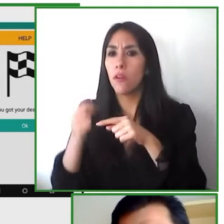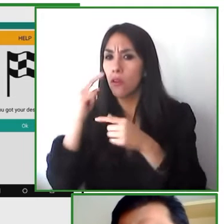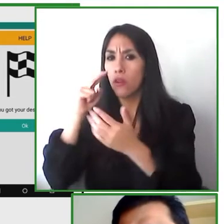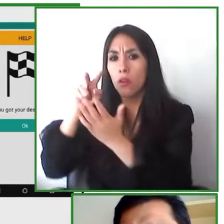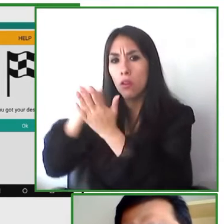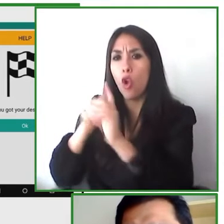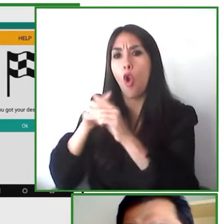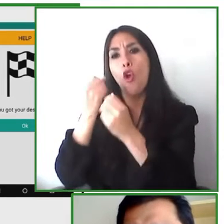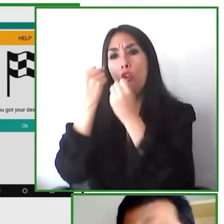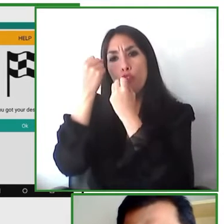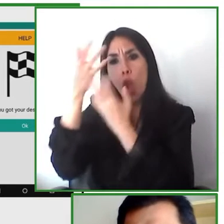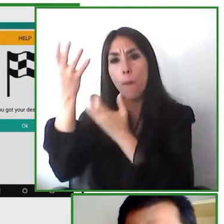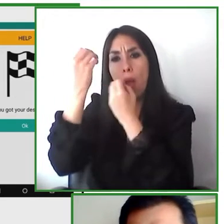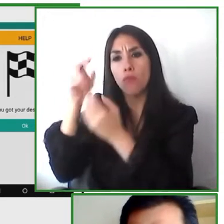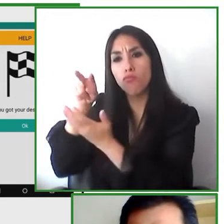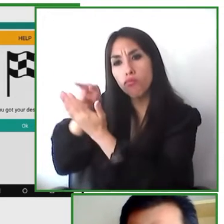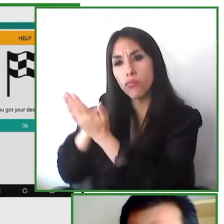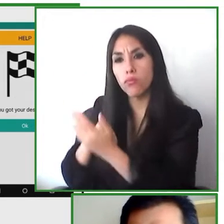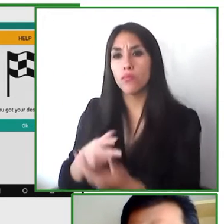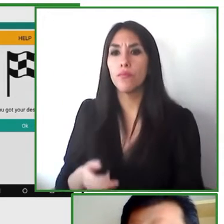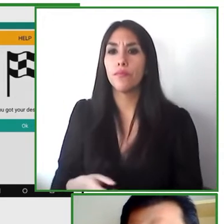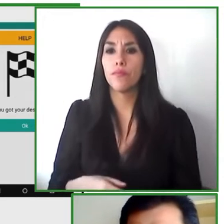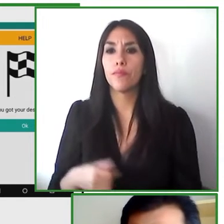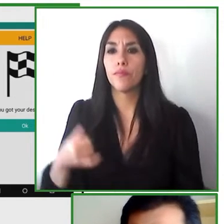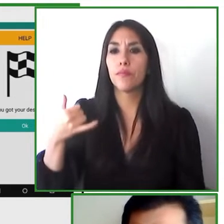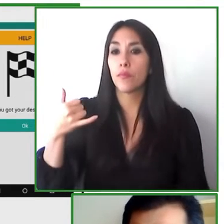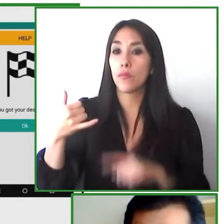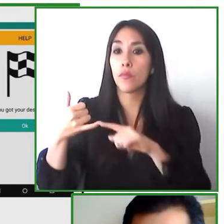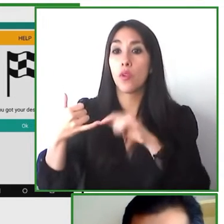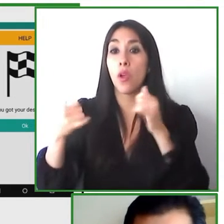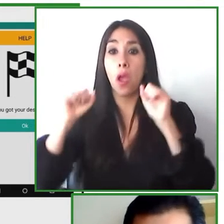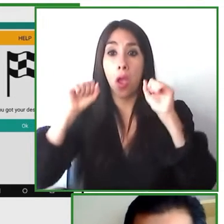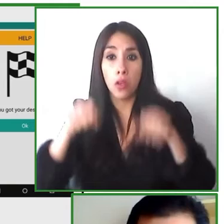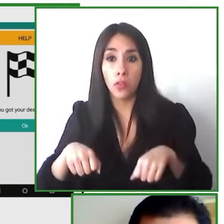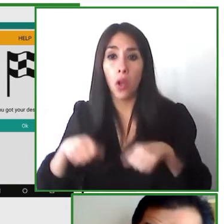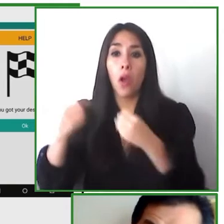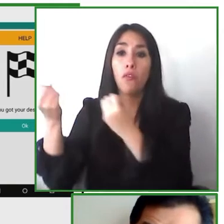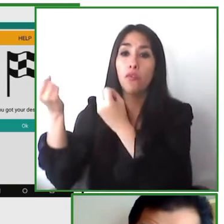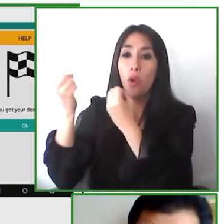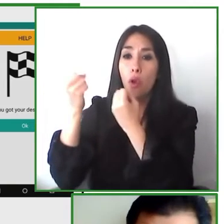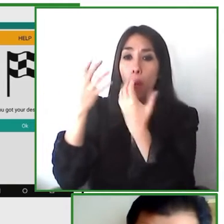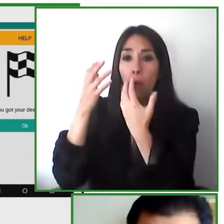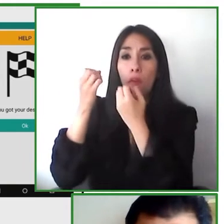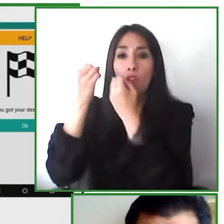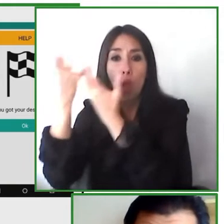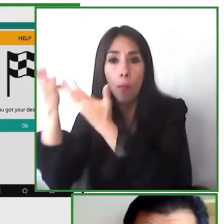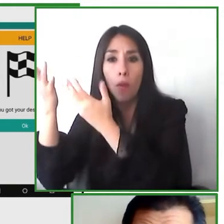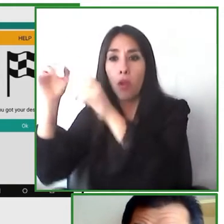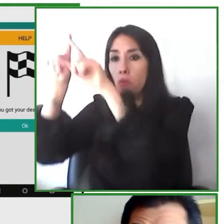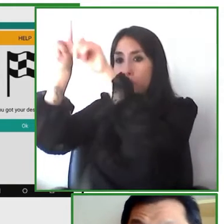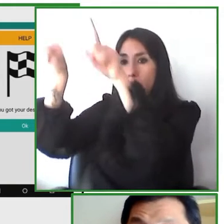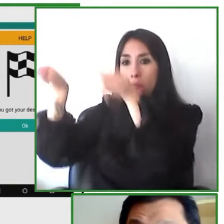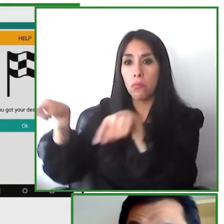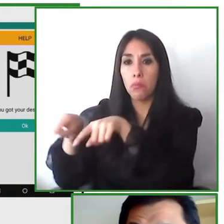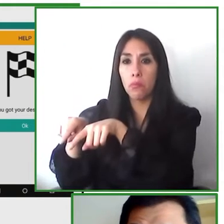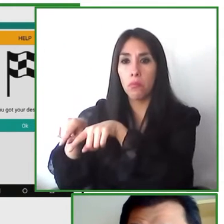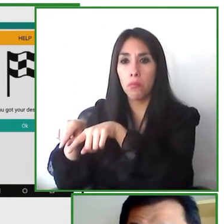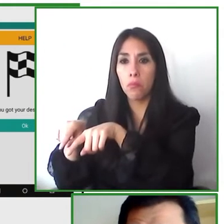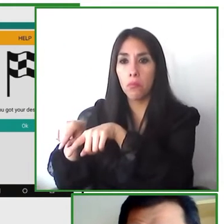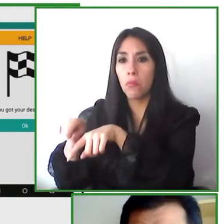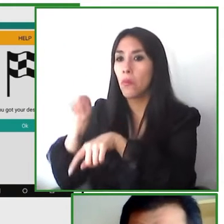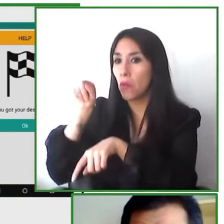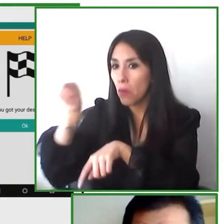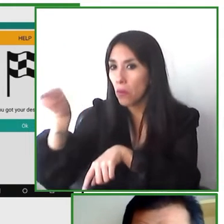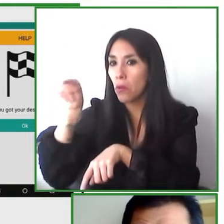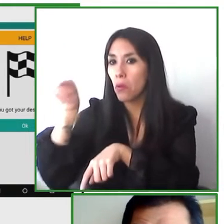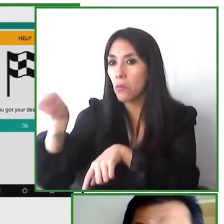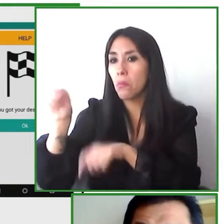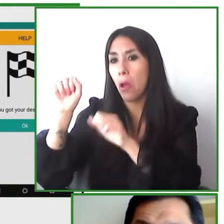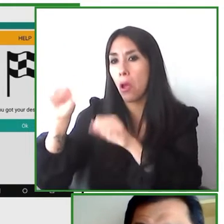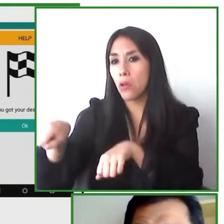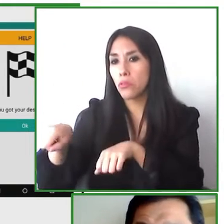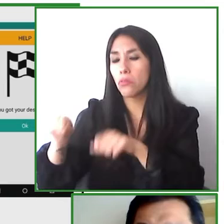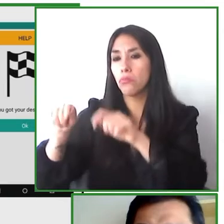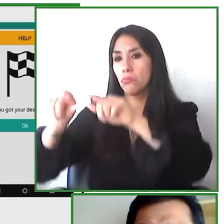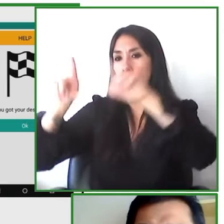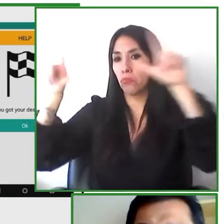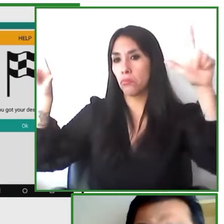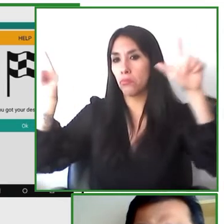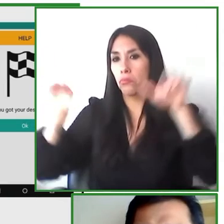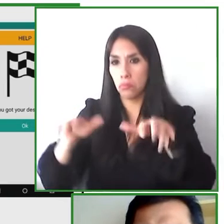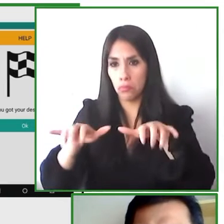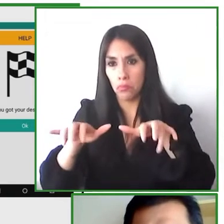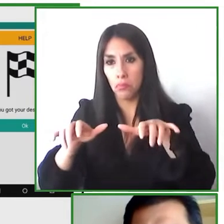but it also can send information to our system so that we can see where the user is at their